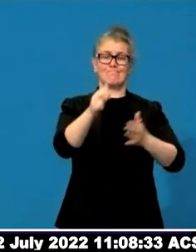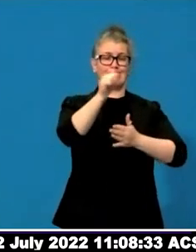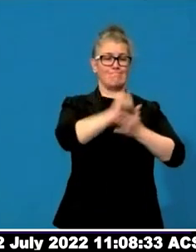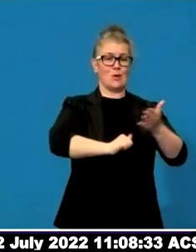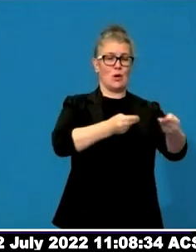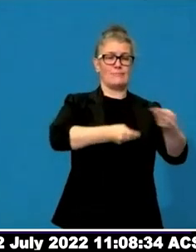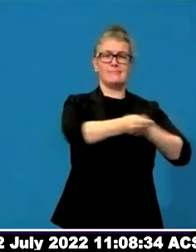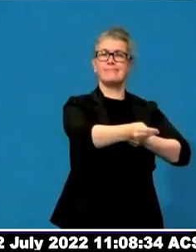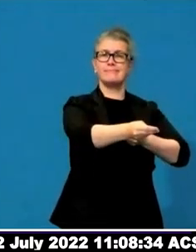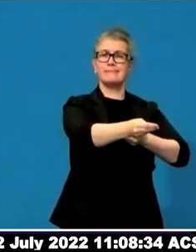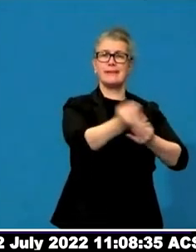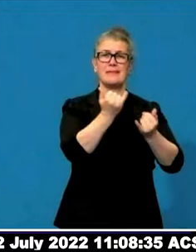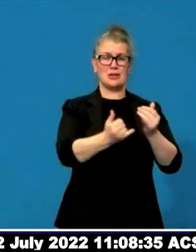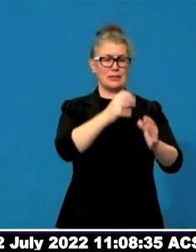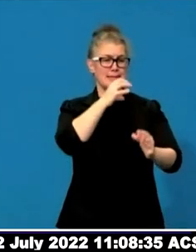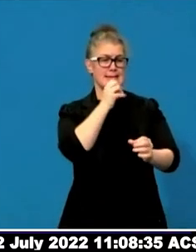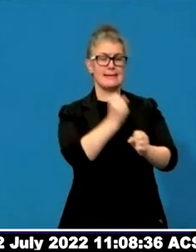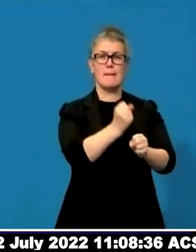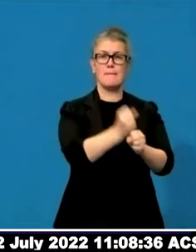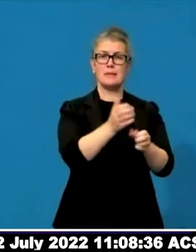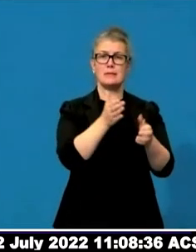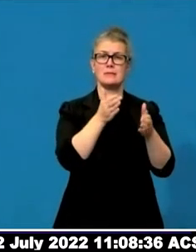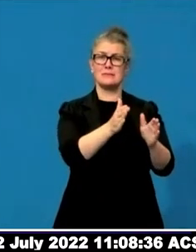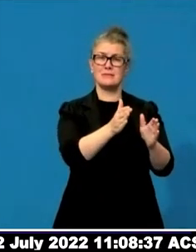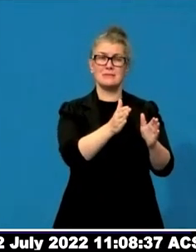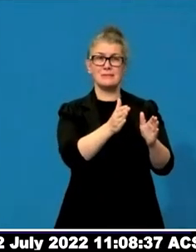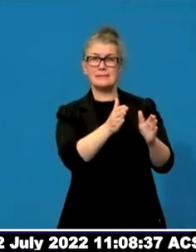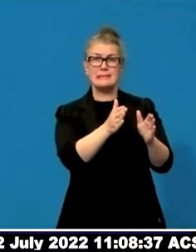and can be very difficult to navigate.